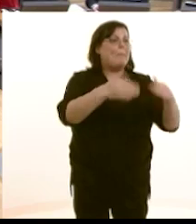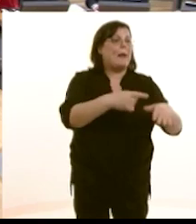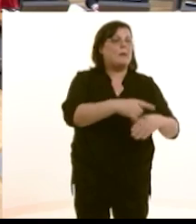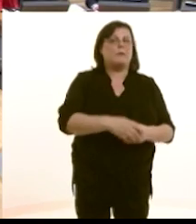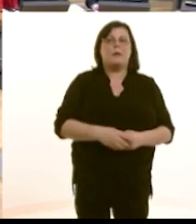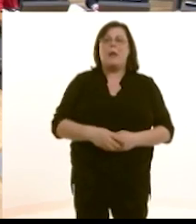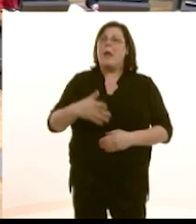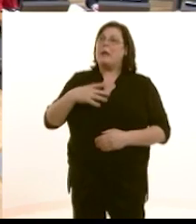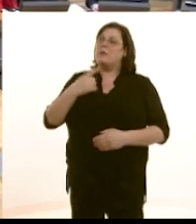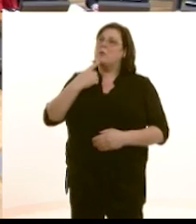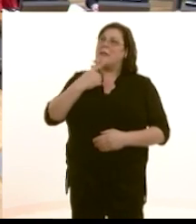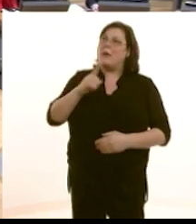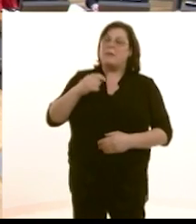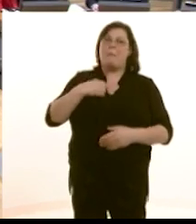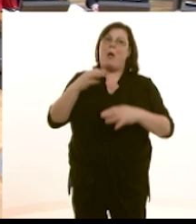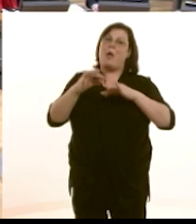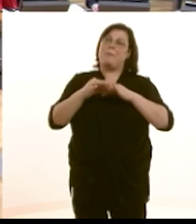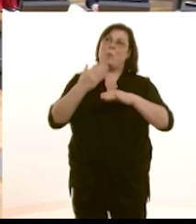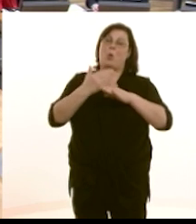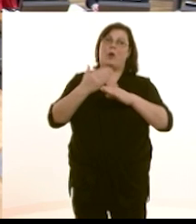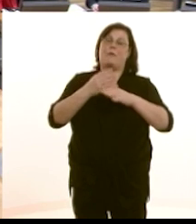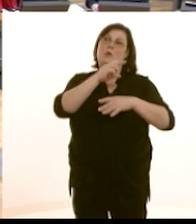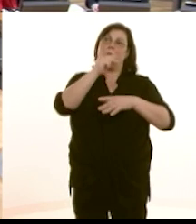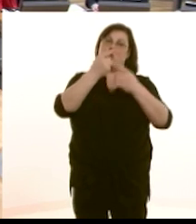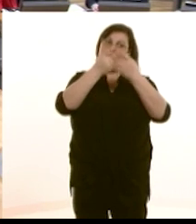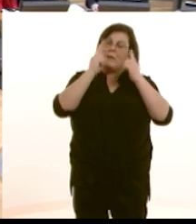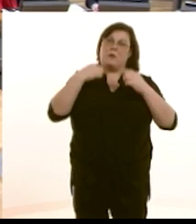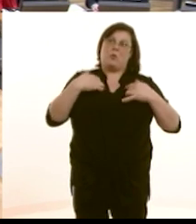husband works for Swansea University. Cardiff University, though, in my region, generates